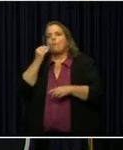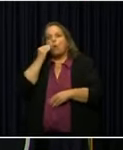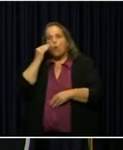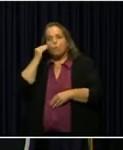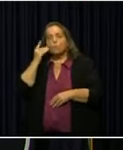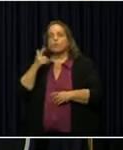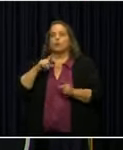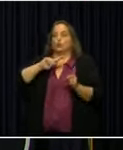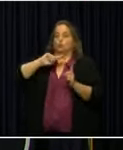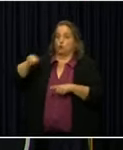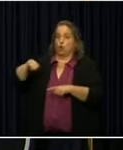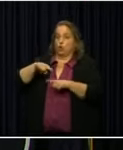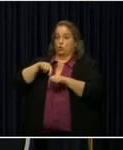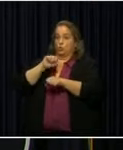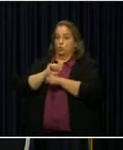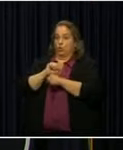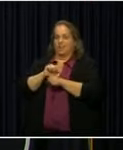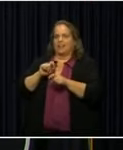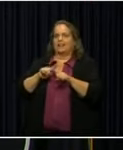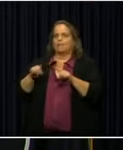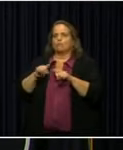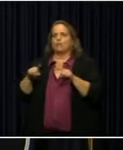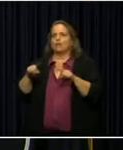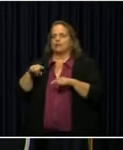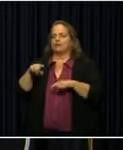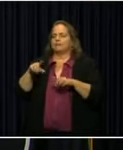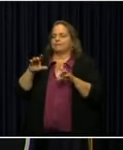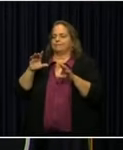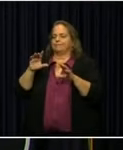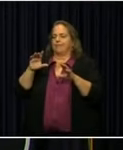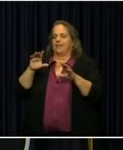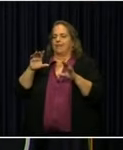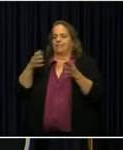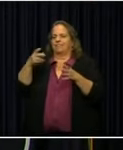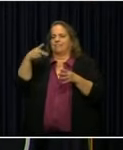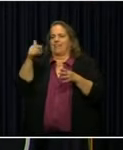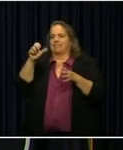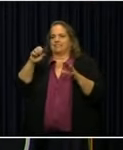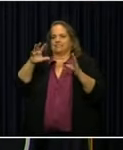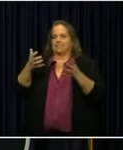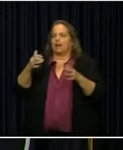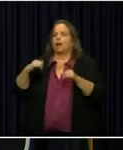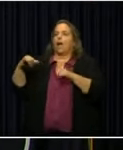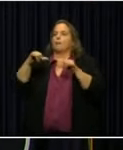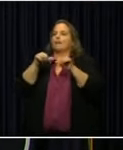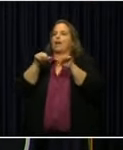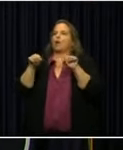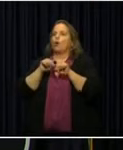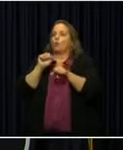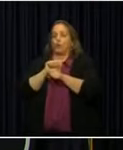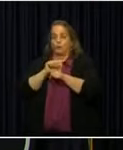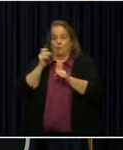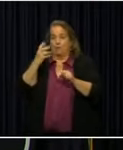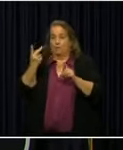DIFFERENT TIME, BUT I THOUGHT THIS WAS JUST A REAL OPPORTUNITY TO TALK THROUGH THEIR PLAN BECAUSE AGAIN, I THINK WE SHOULD